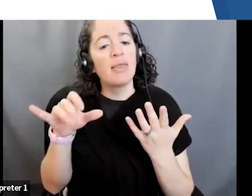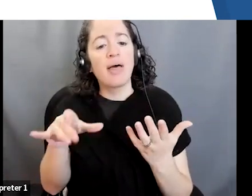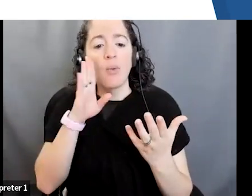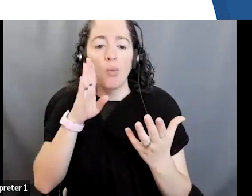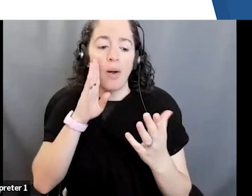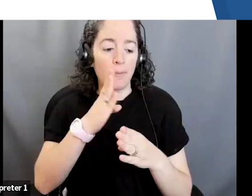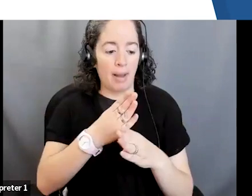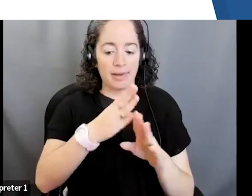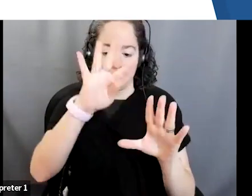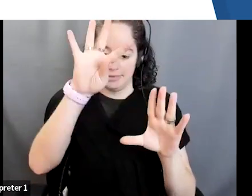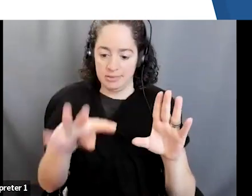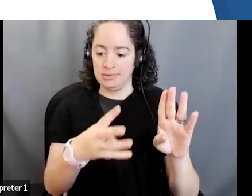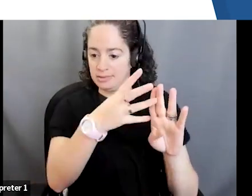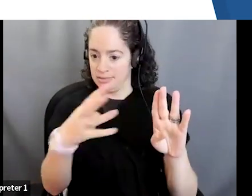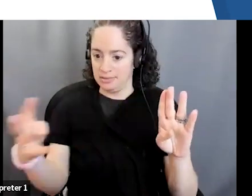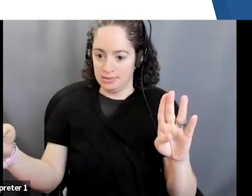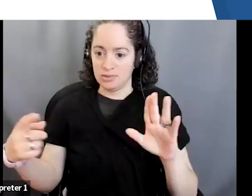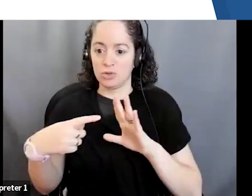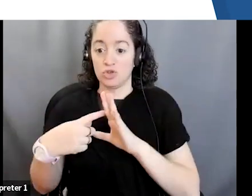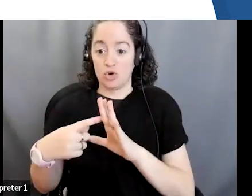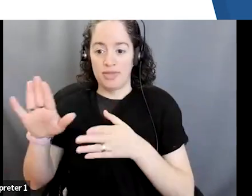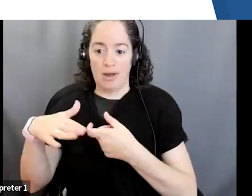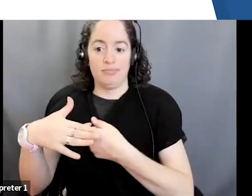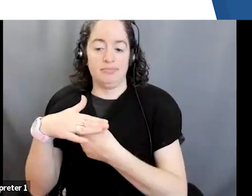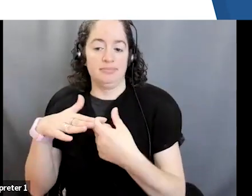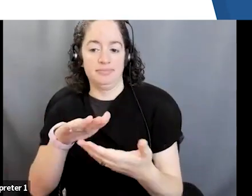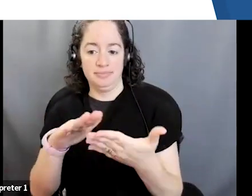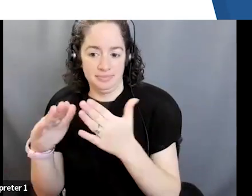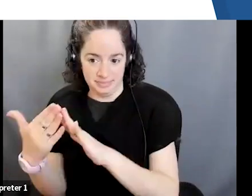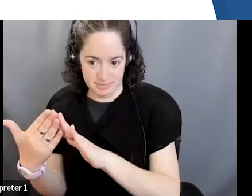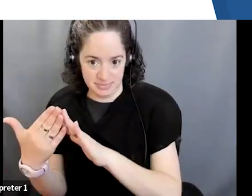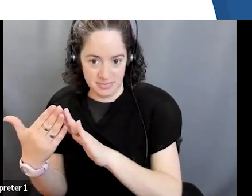in the town that they worked on the website for to view